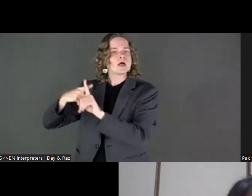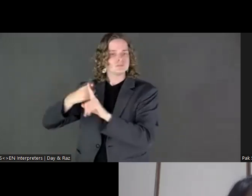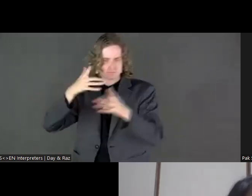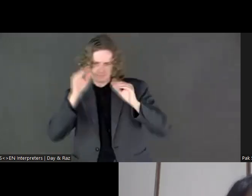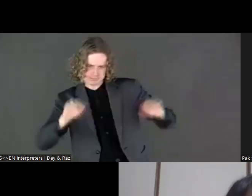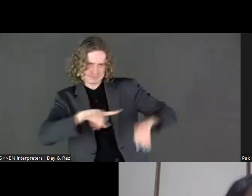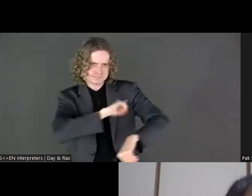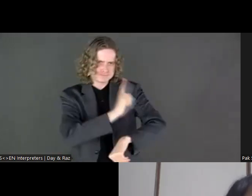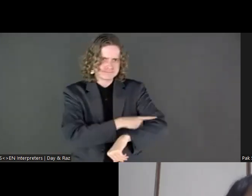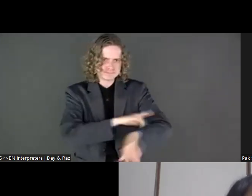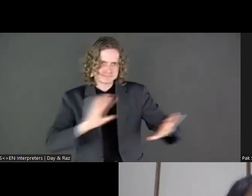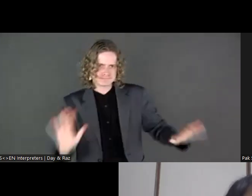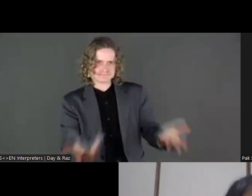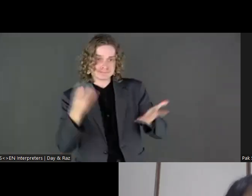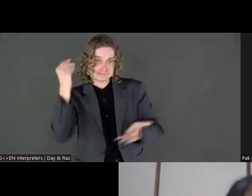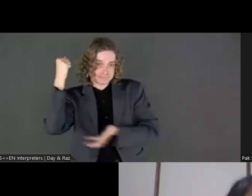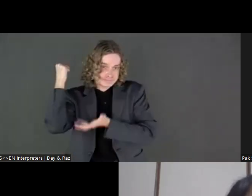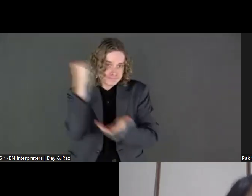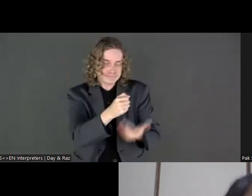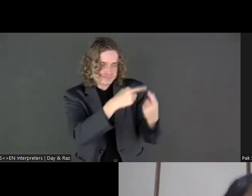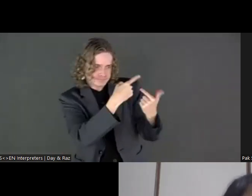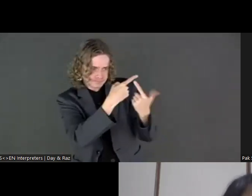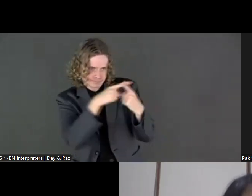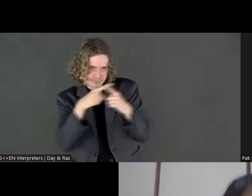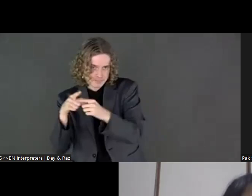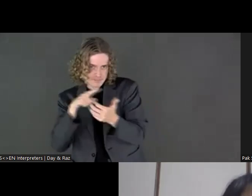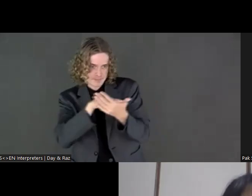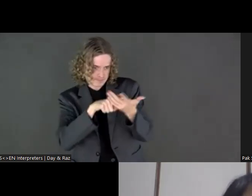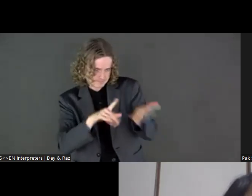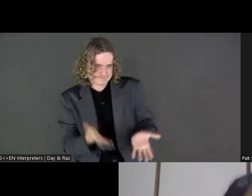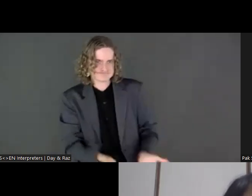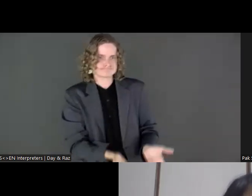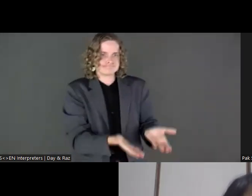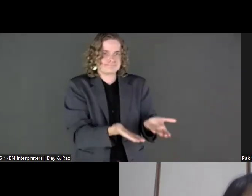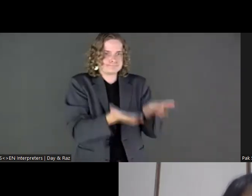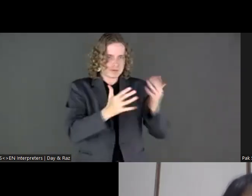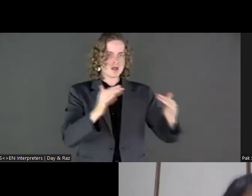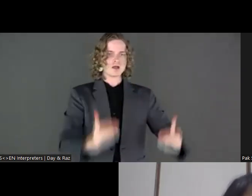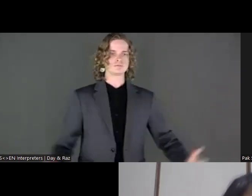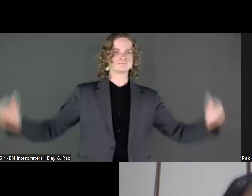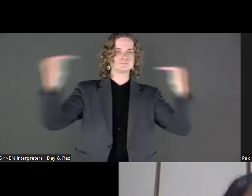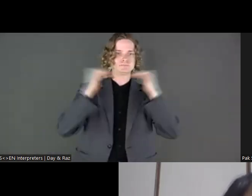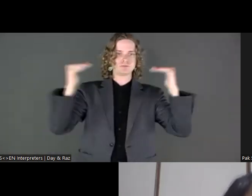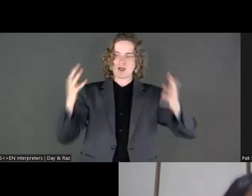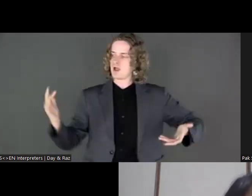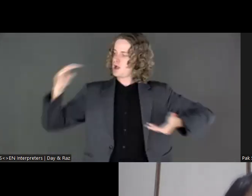And also, how important is to ensure meaningful and active participation in all levels of